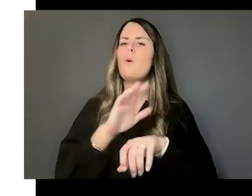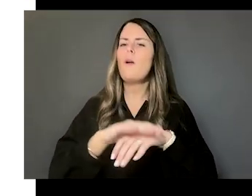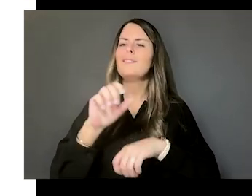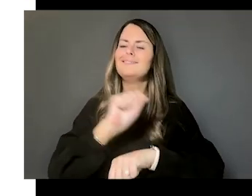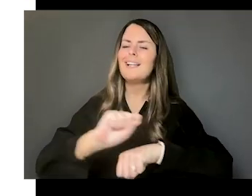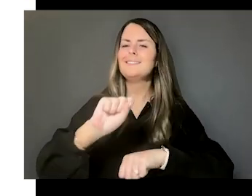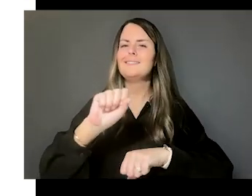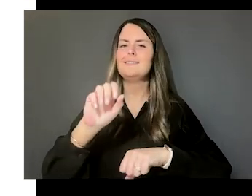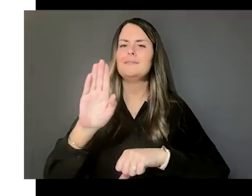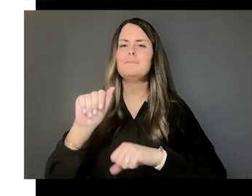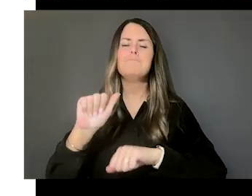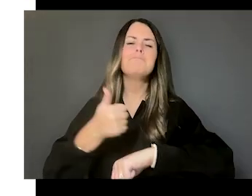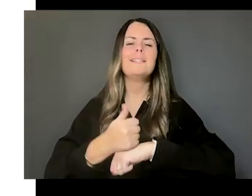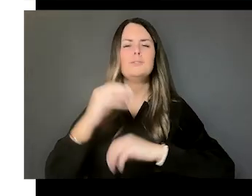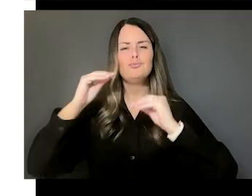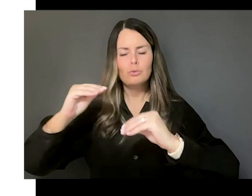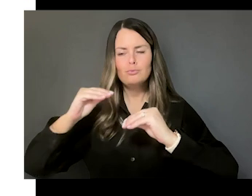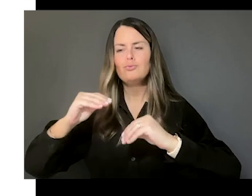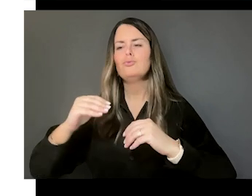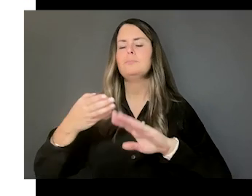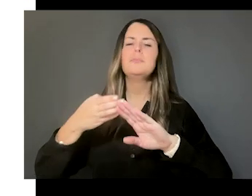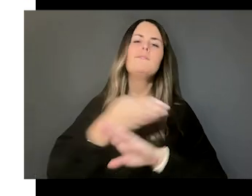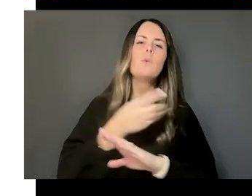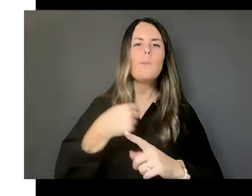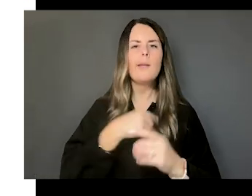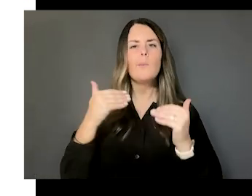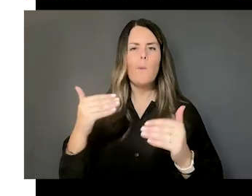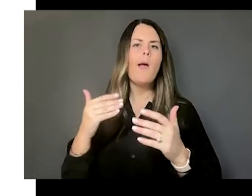with teachers prior to adopting Illustrative Math.